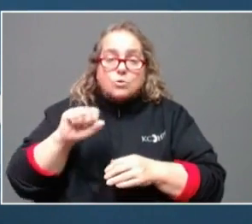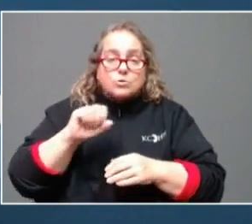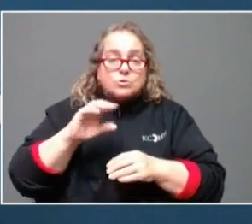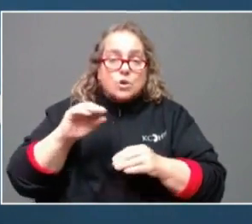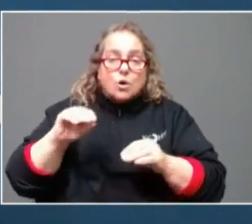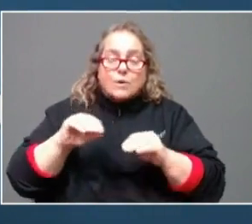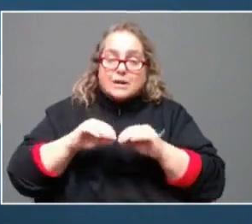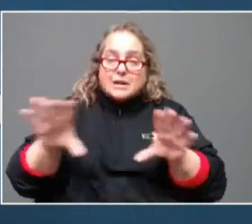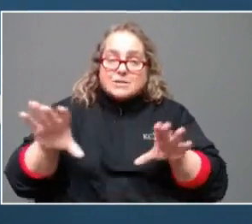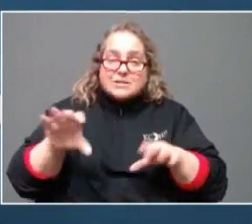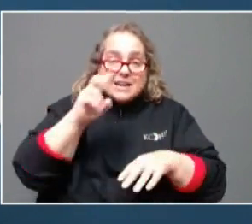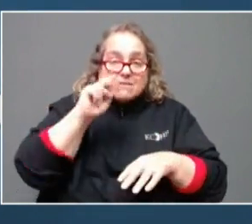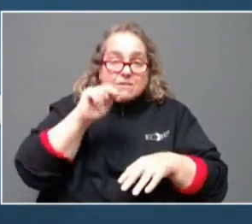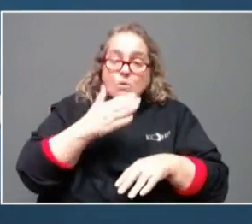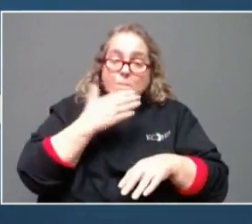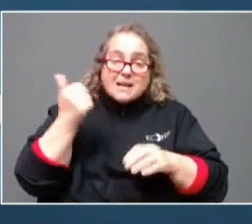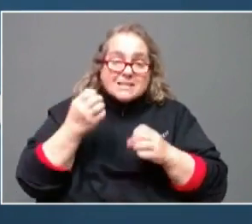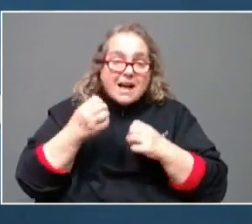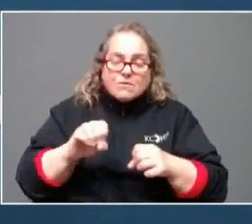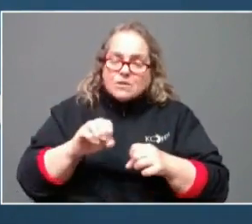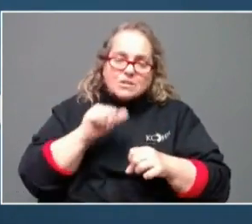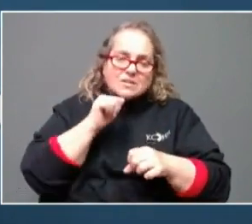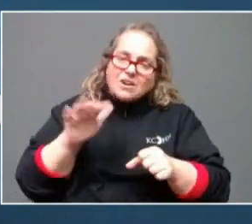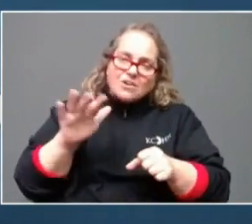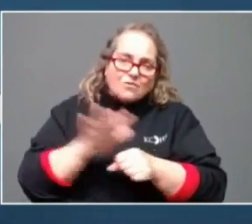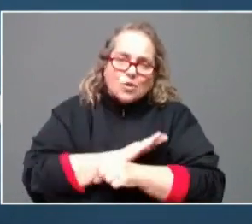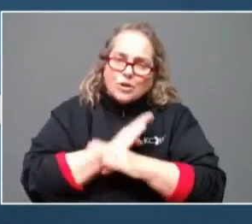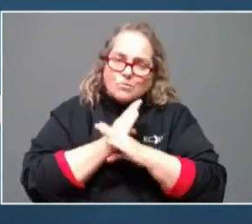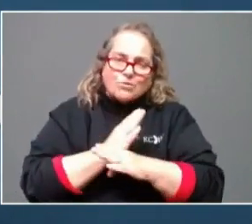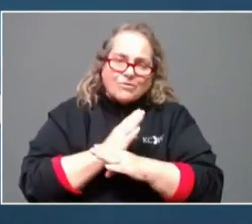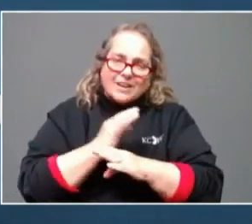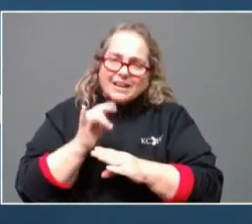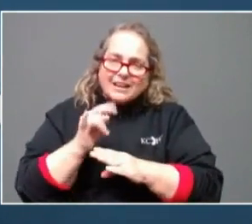efforts don't fully prevent it though, they can certainly lessen it. And I